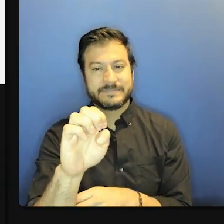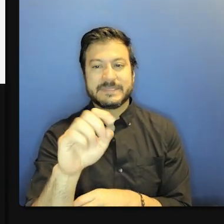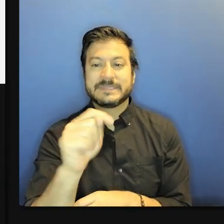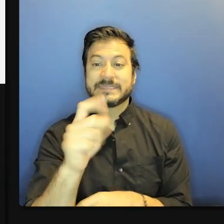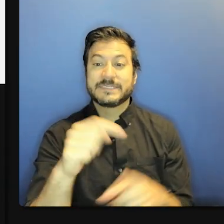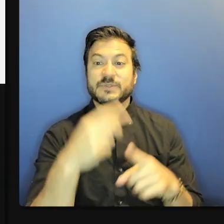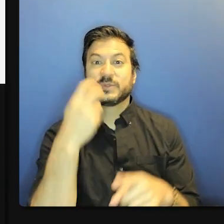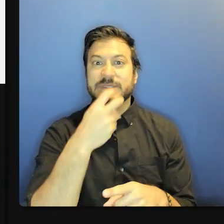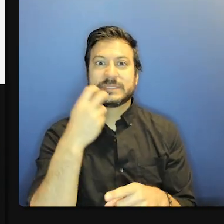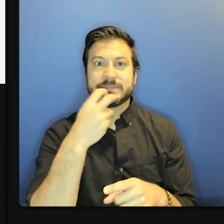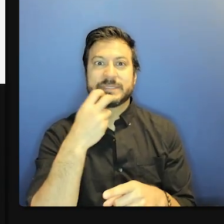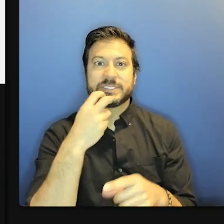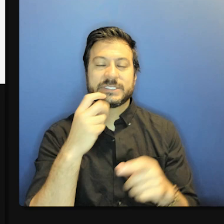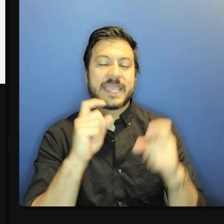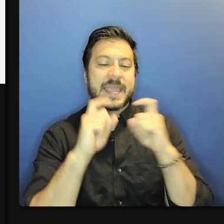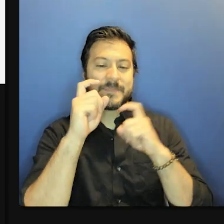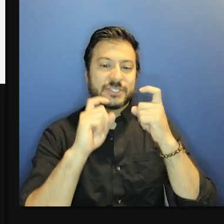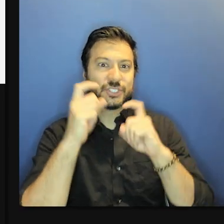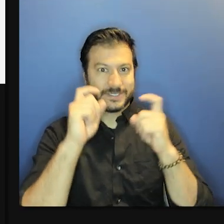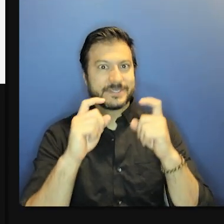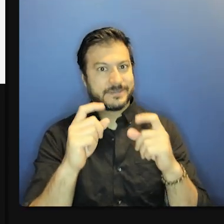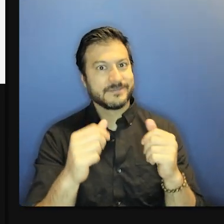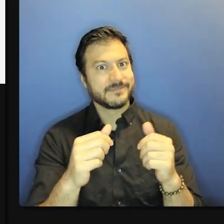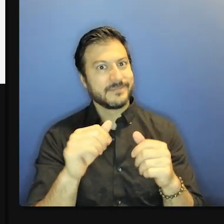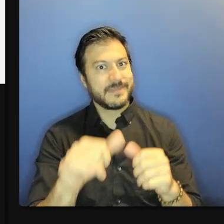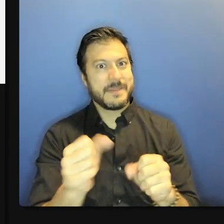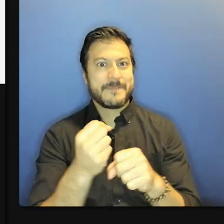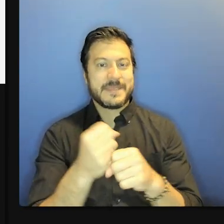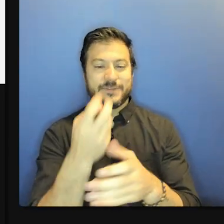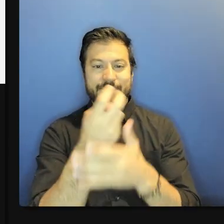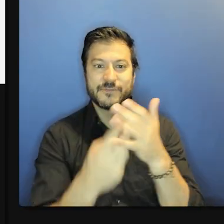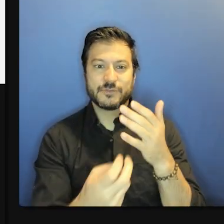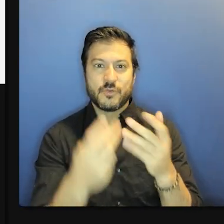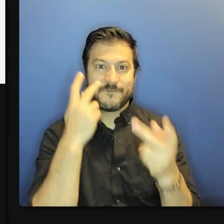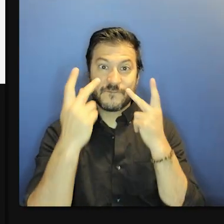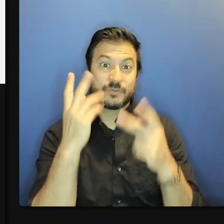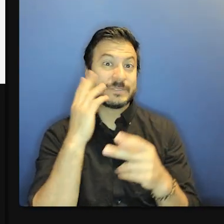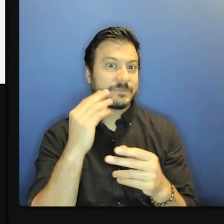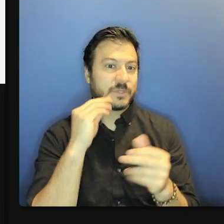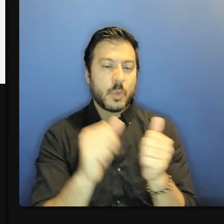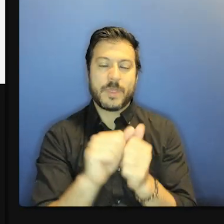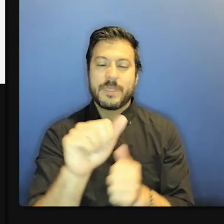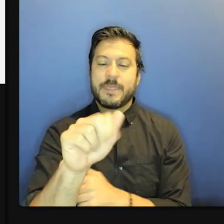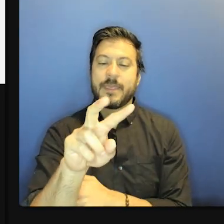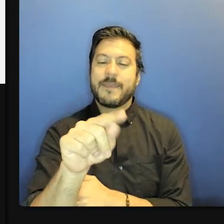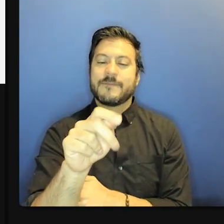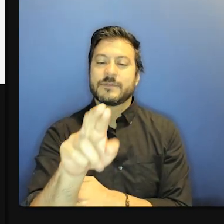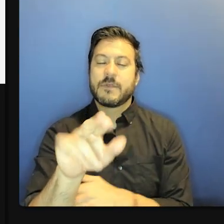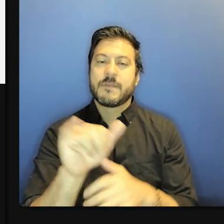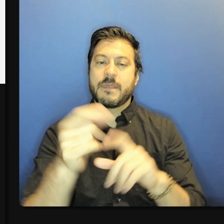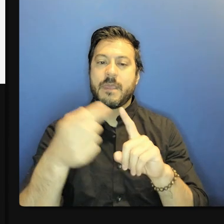Text-to-speech animation is an emerging solution area, which creates immersive virtual experiences with an avatar